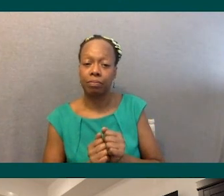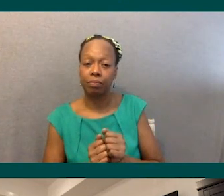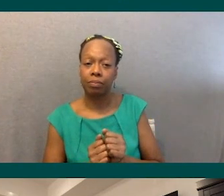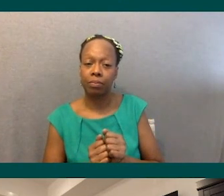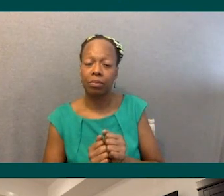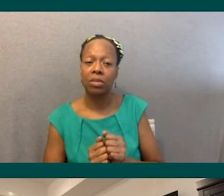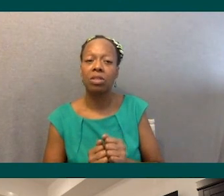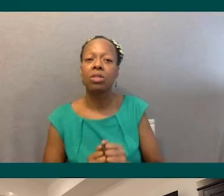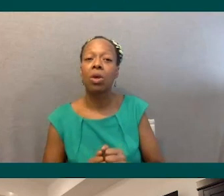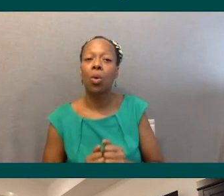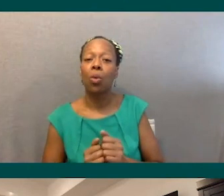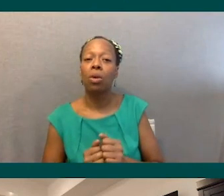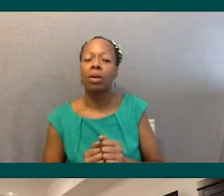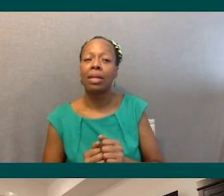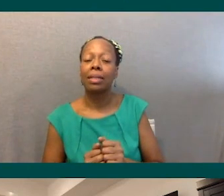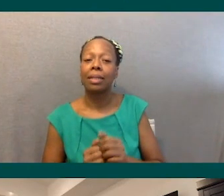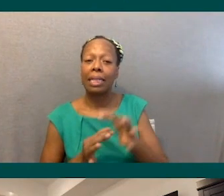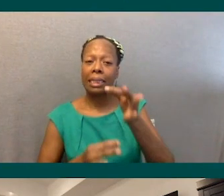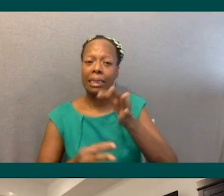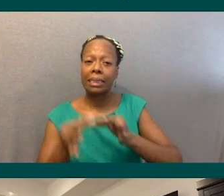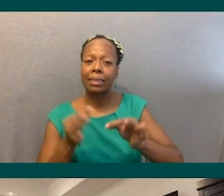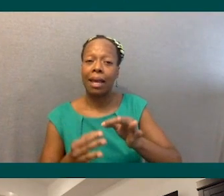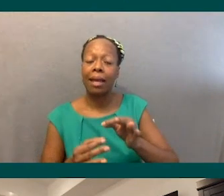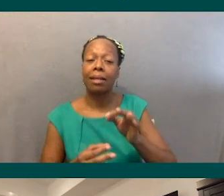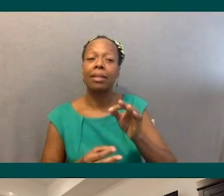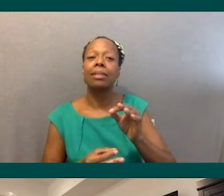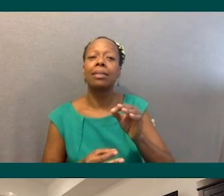So actually, Dr. Selber, can you just sort of-